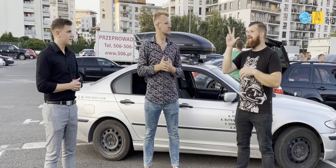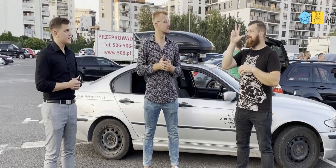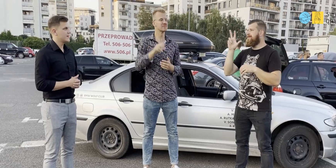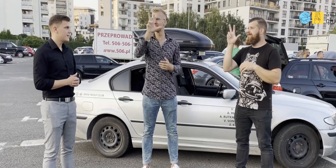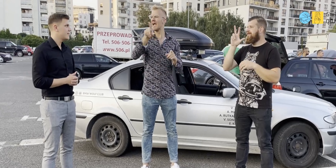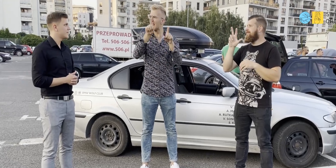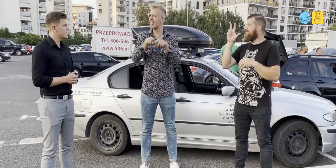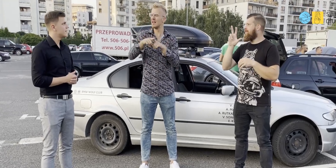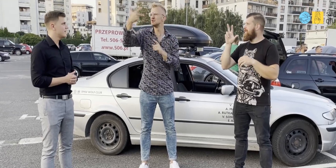And later…